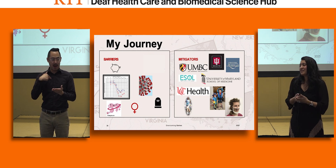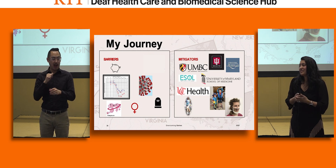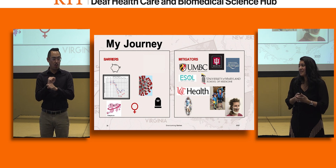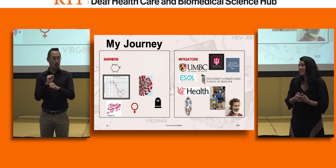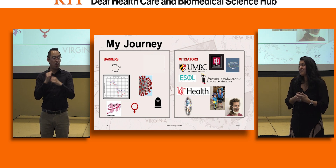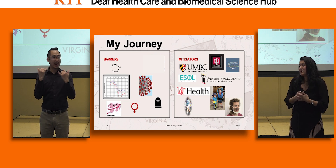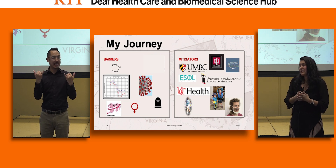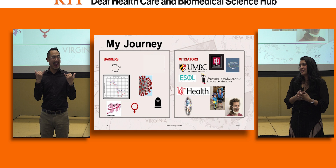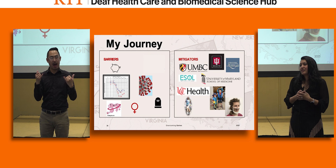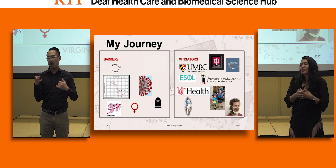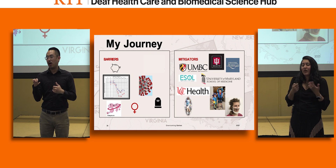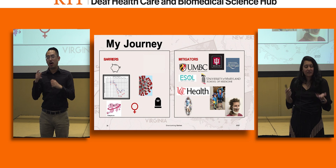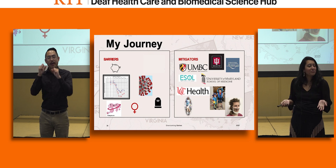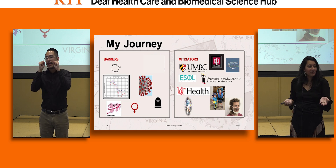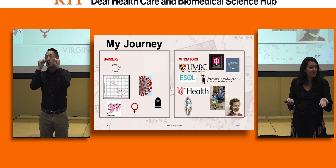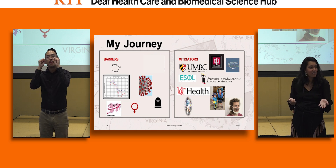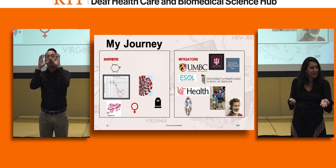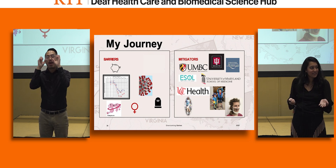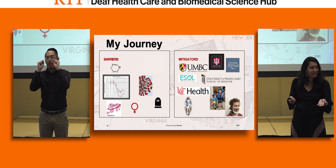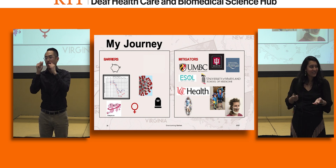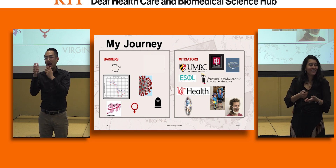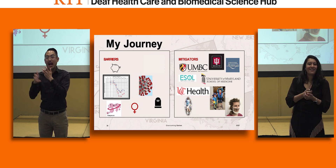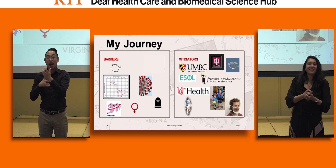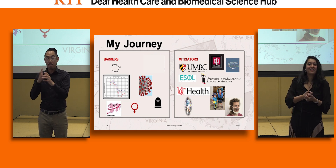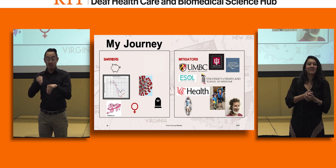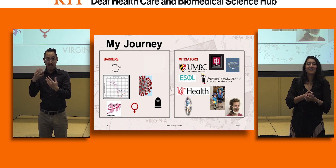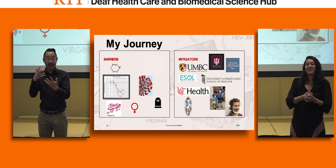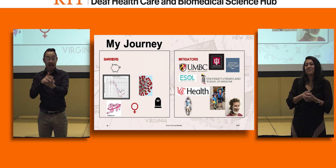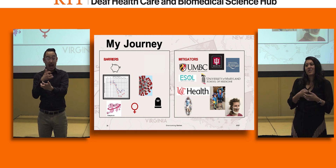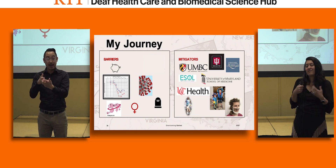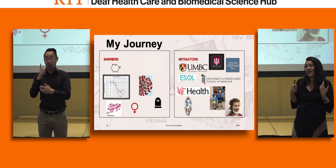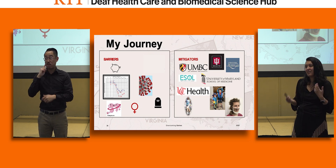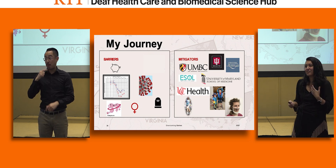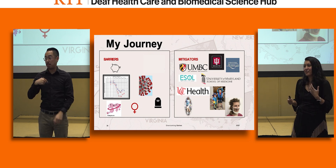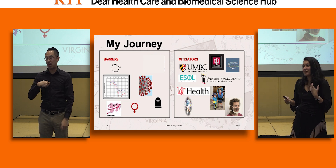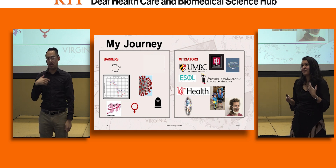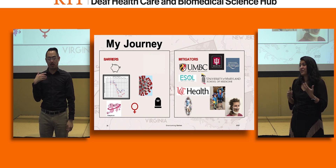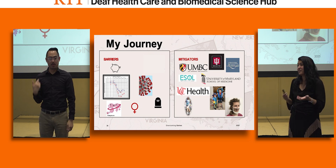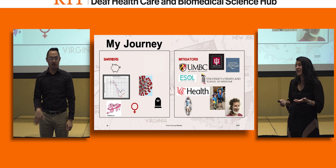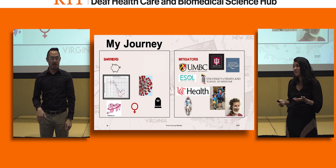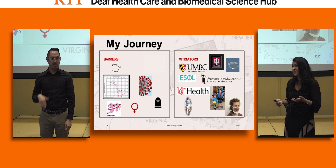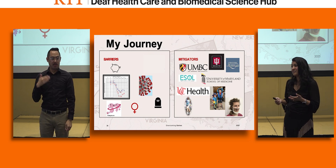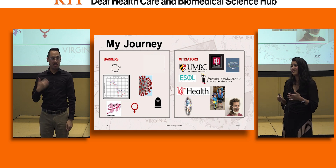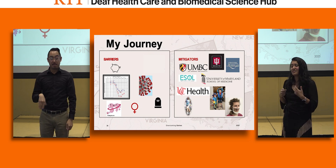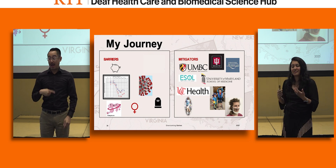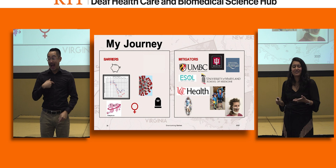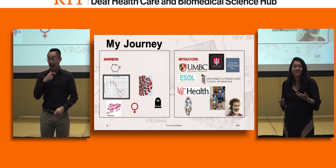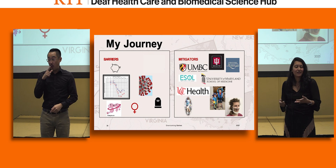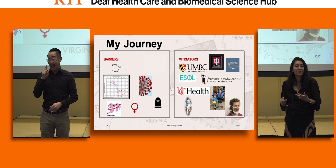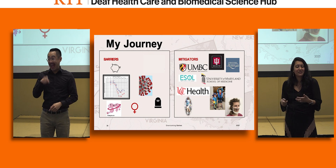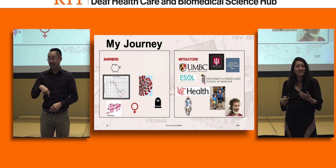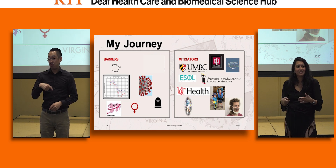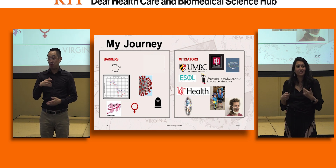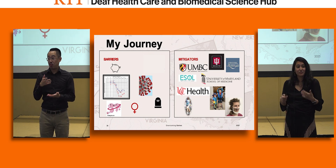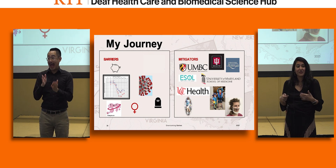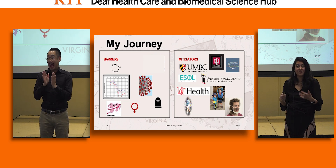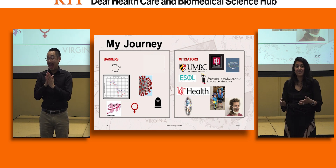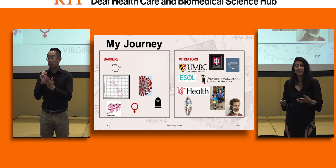they have been incredibly accommodating. I have asked for various adaptations and things that I might need to do my job,